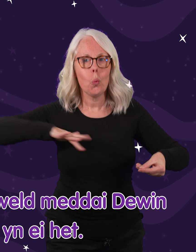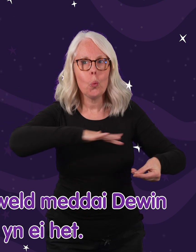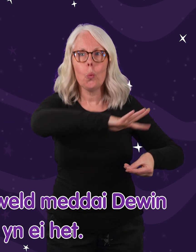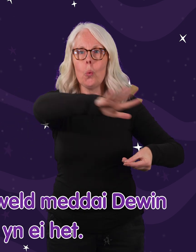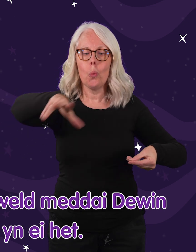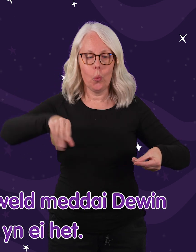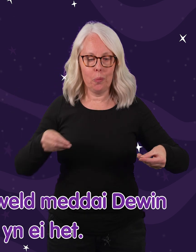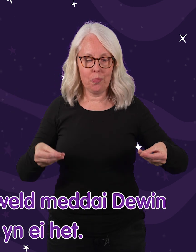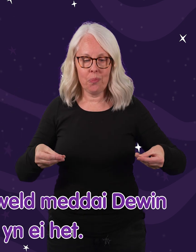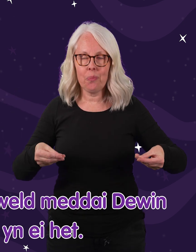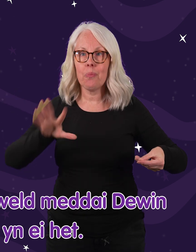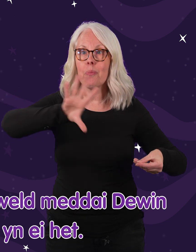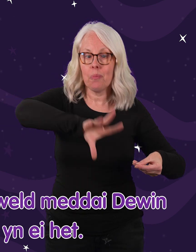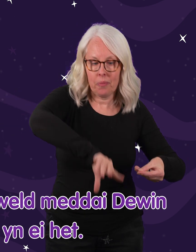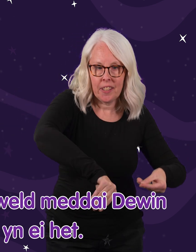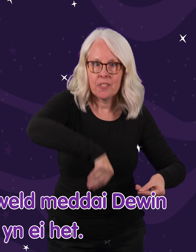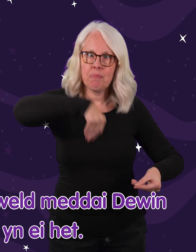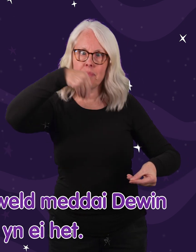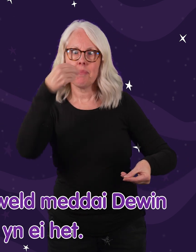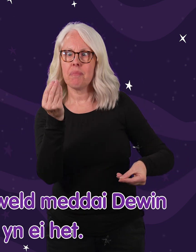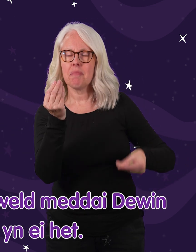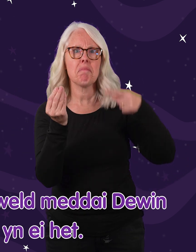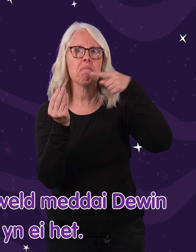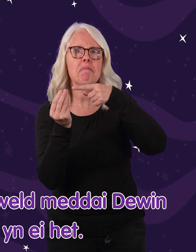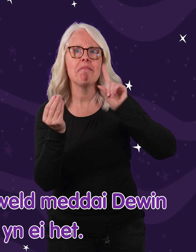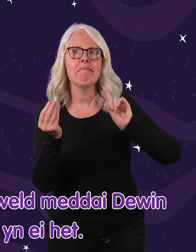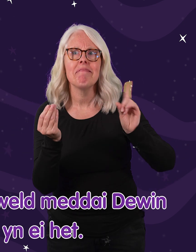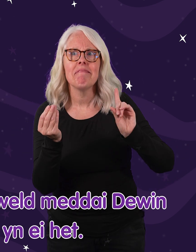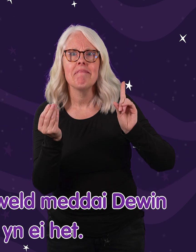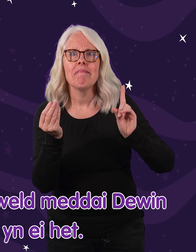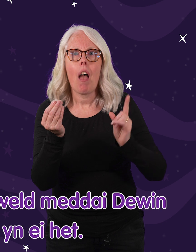Well, let us have a look says Dewin, and puts his hand in his hat.